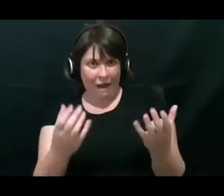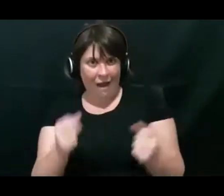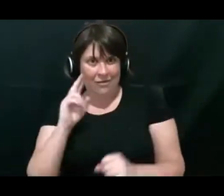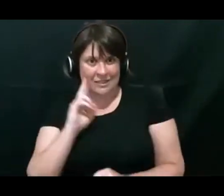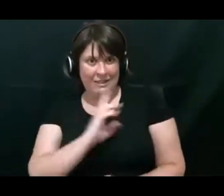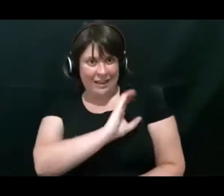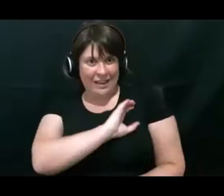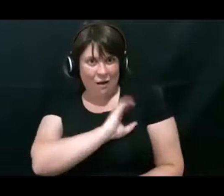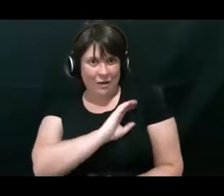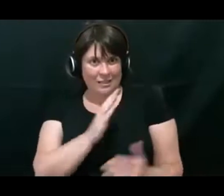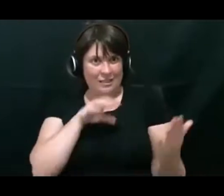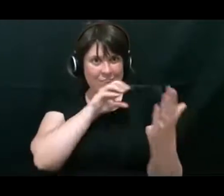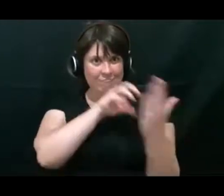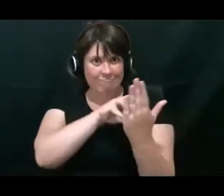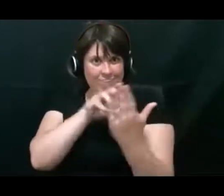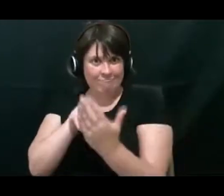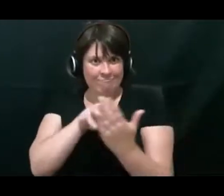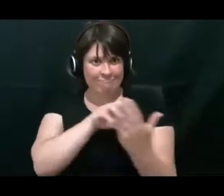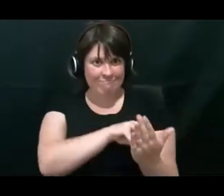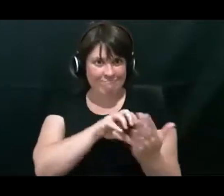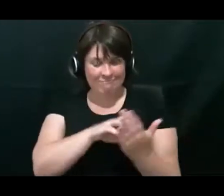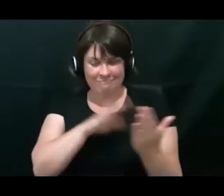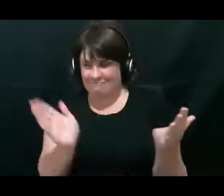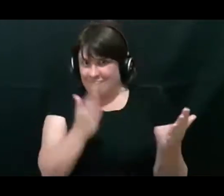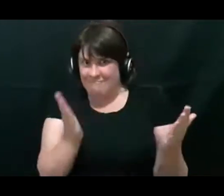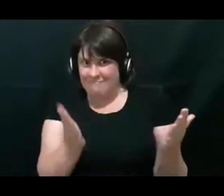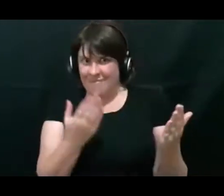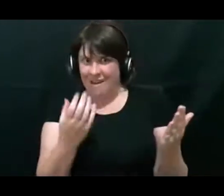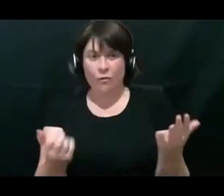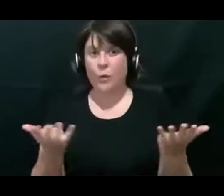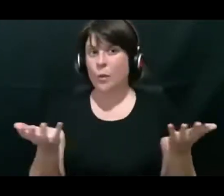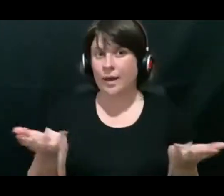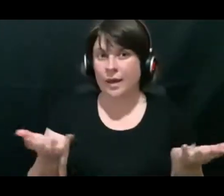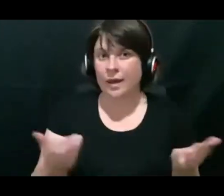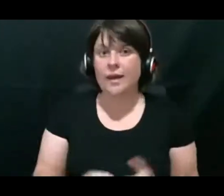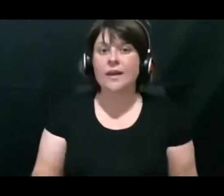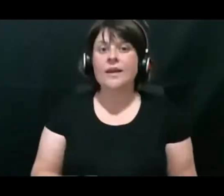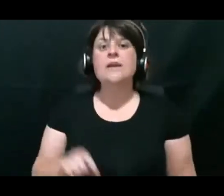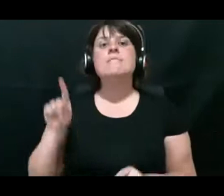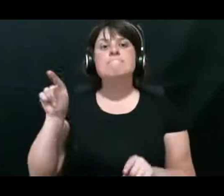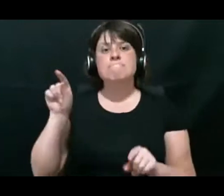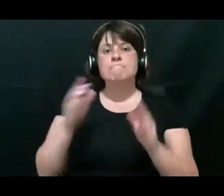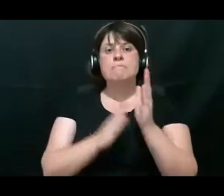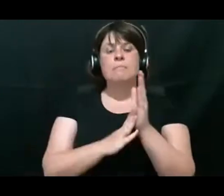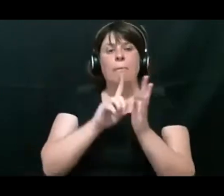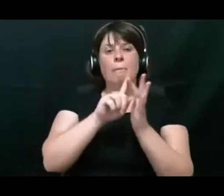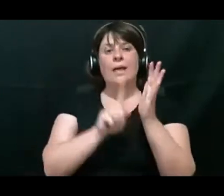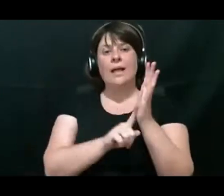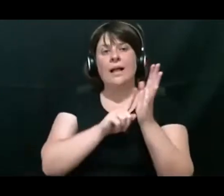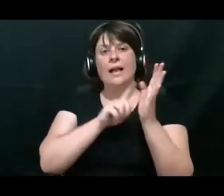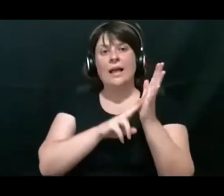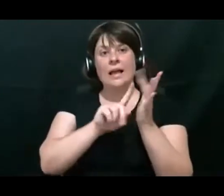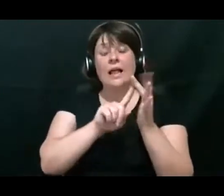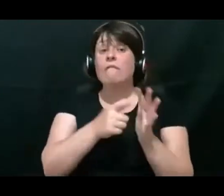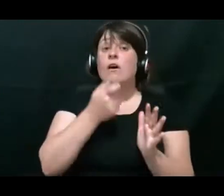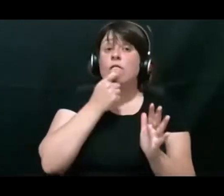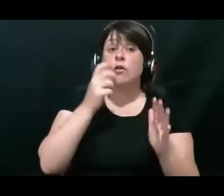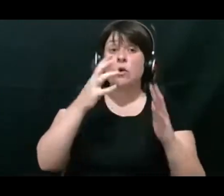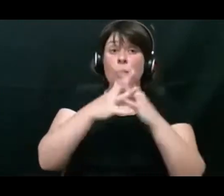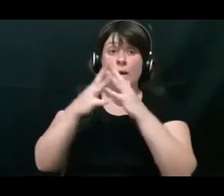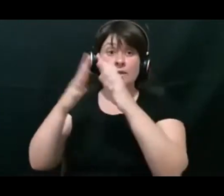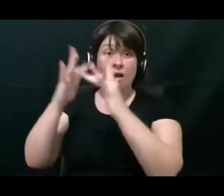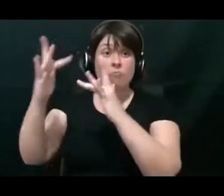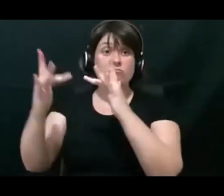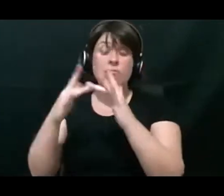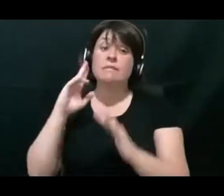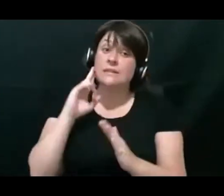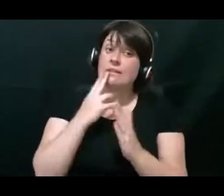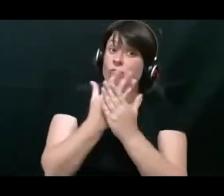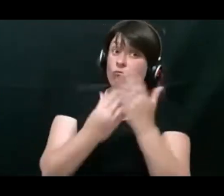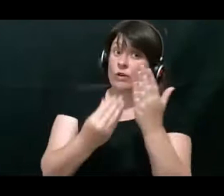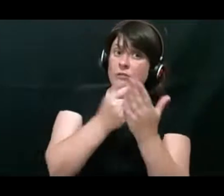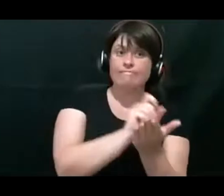Well, there are a few sites in Australia that have deaf resources, that sell deaf resources,